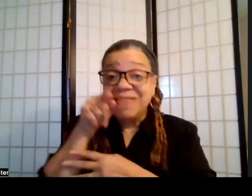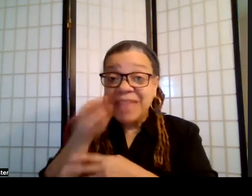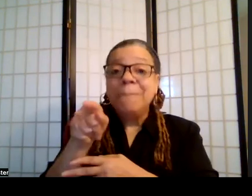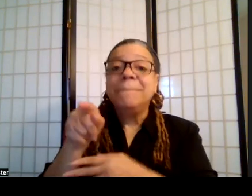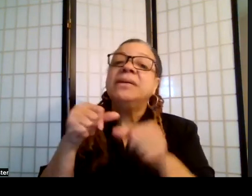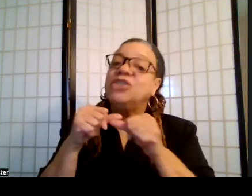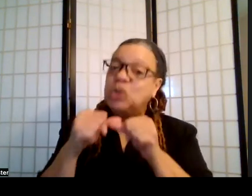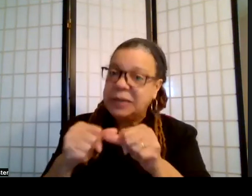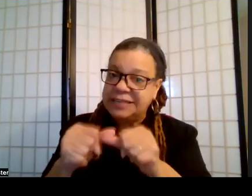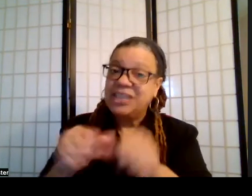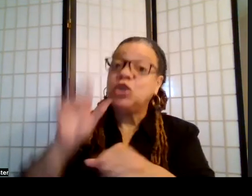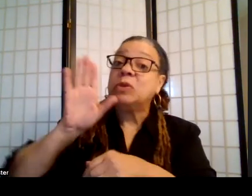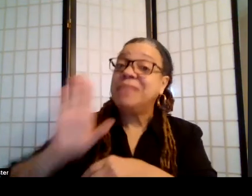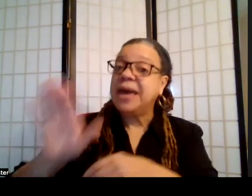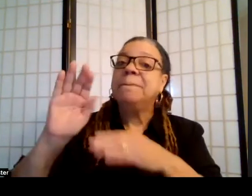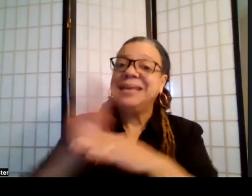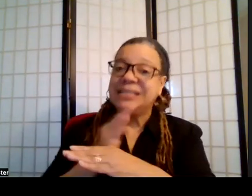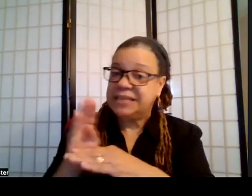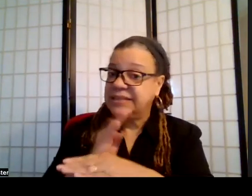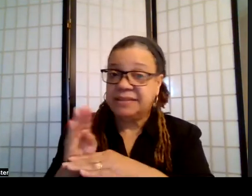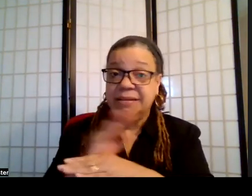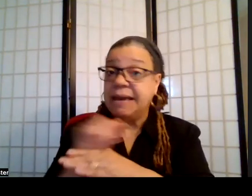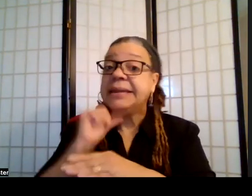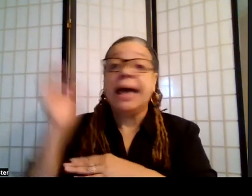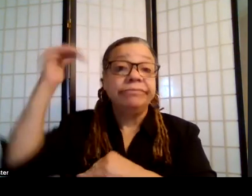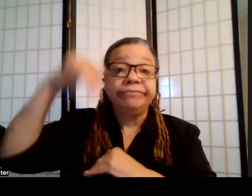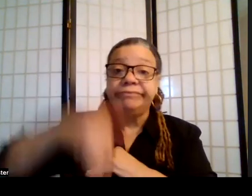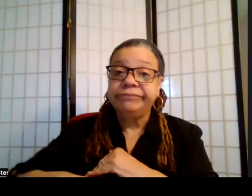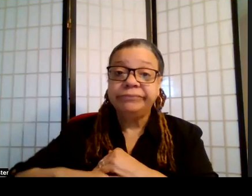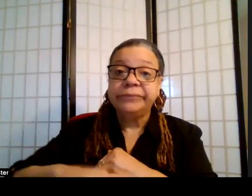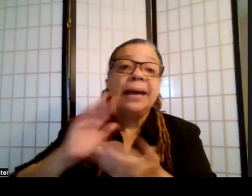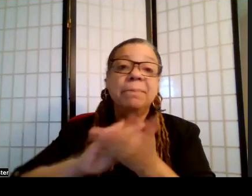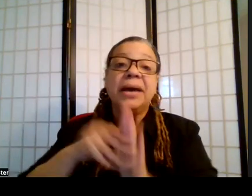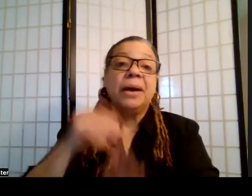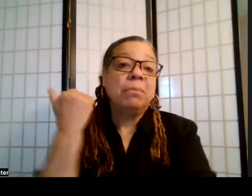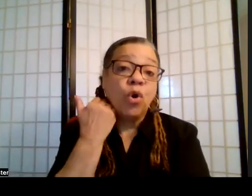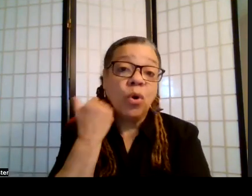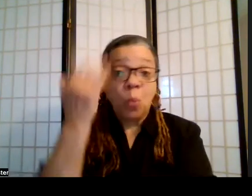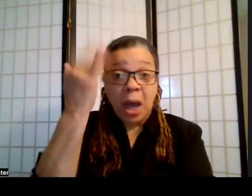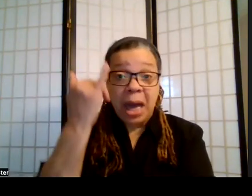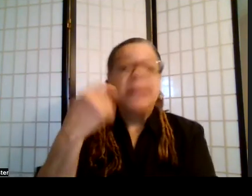their business, and not sort of, go in loss, because we in the U.S want to, uh,